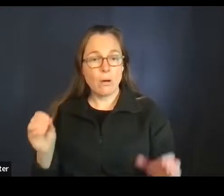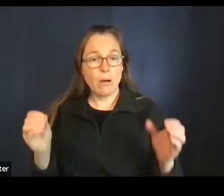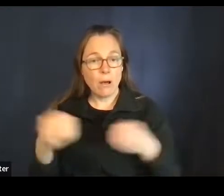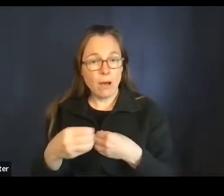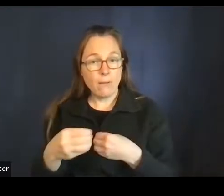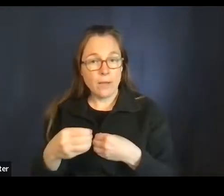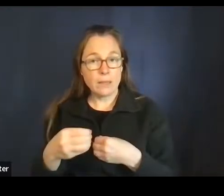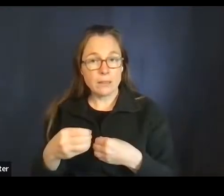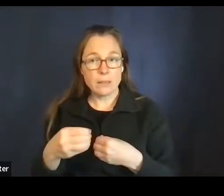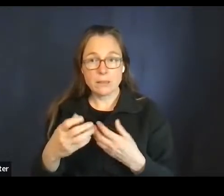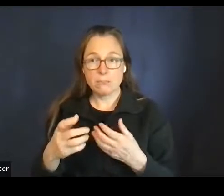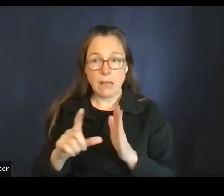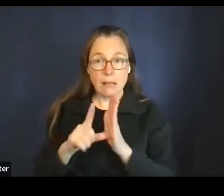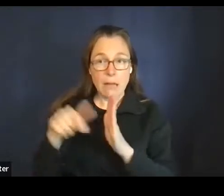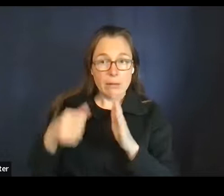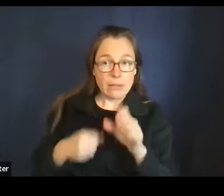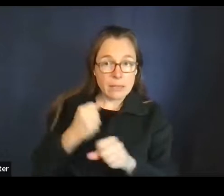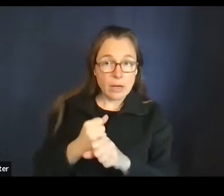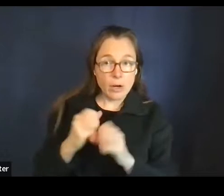coming on later this year?